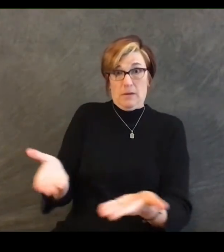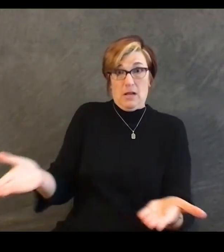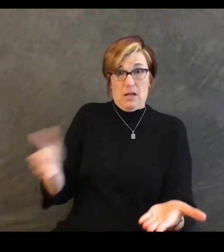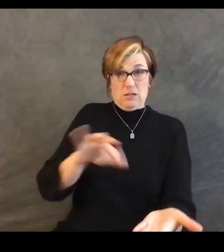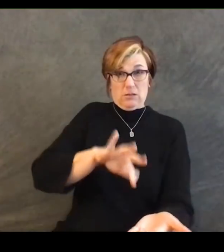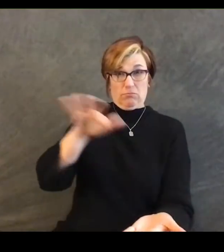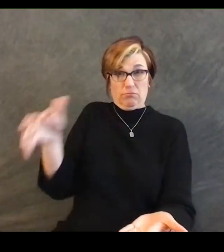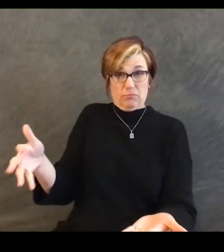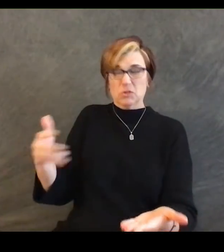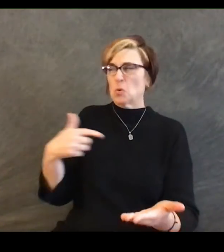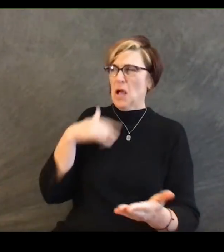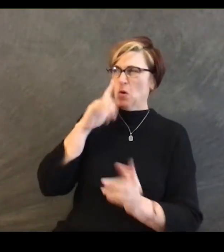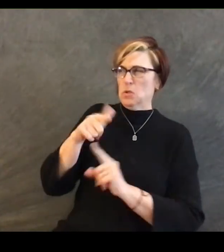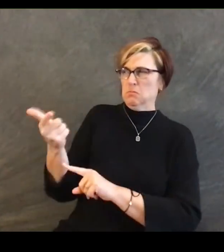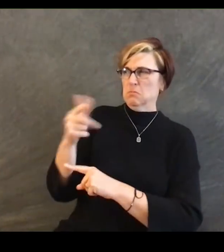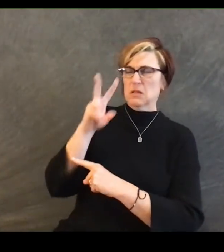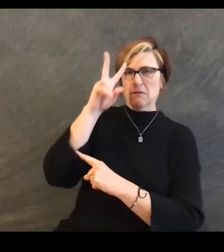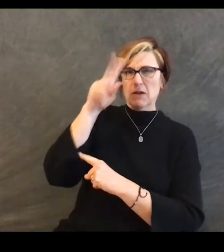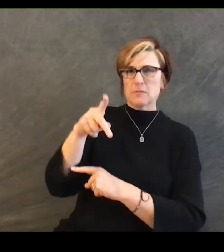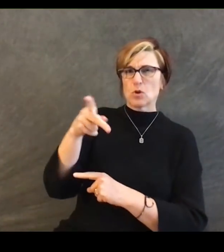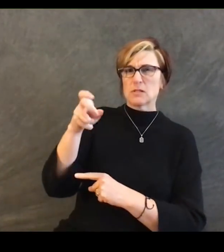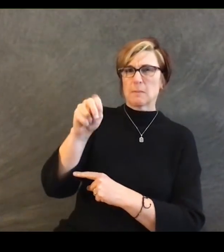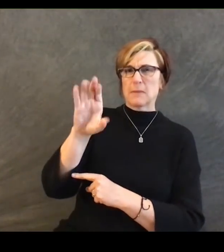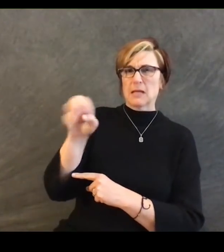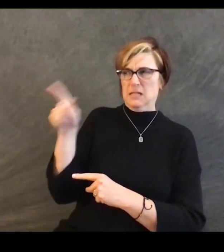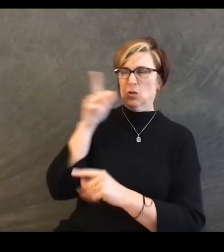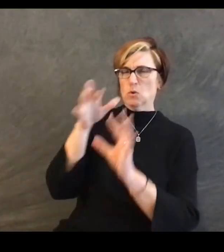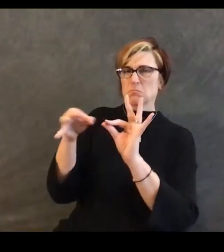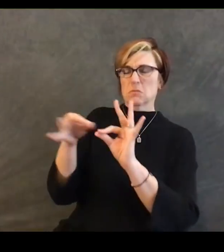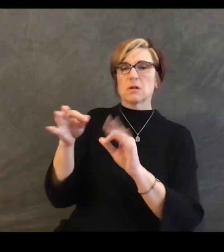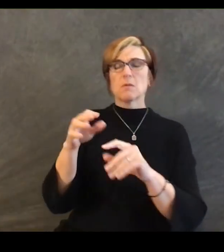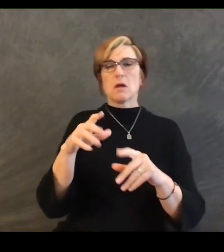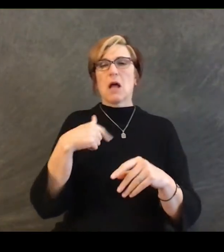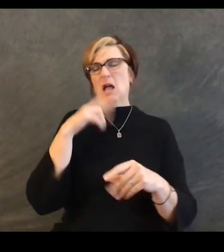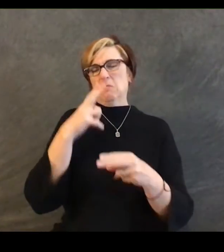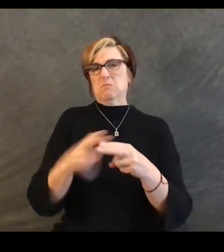speak to that in a little while but we're giving massive amounts of medical